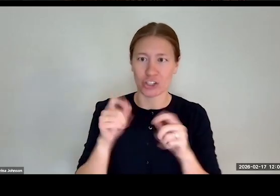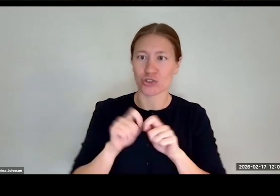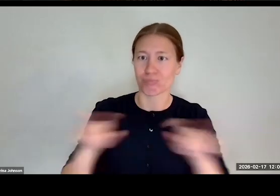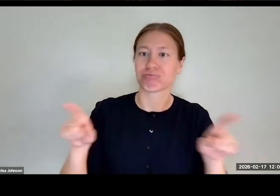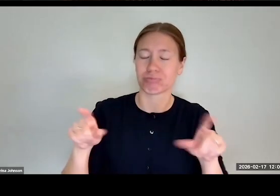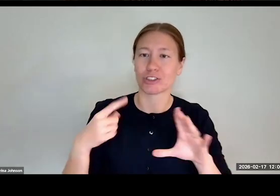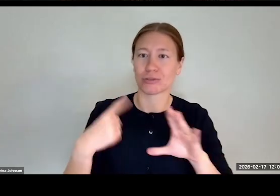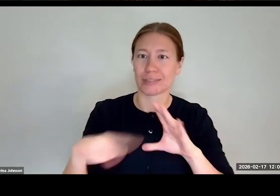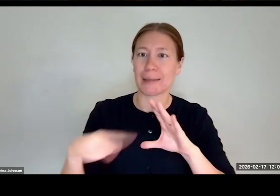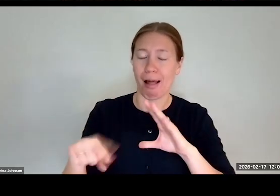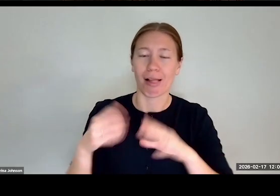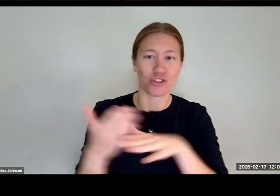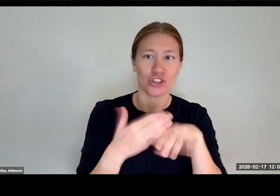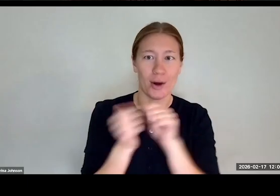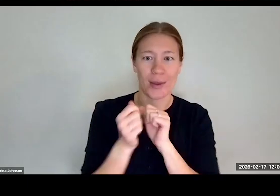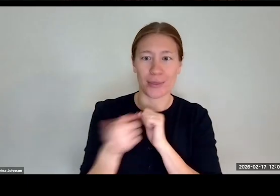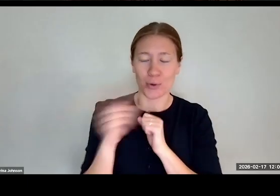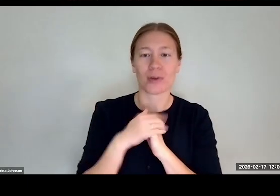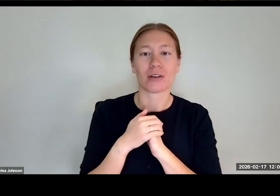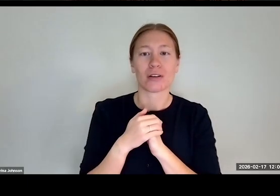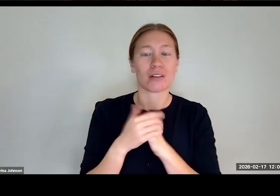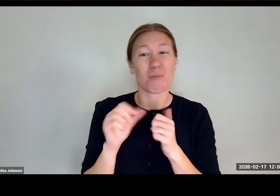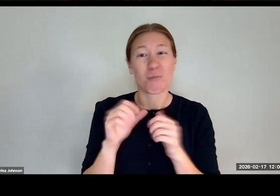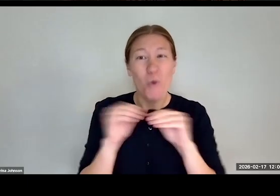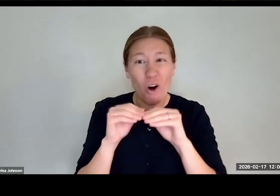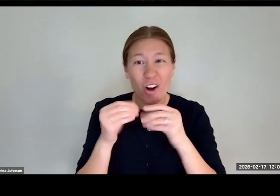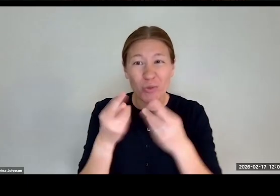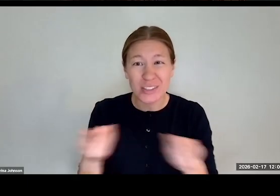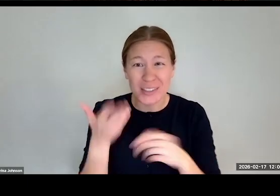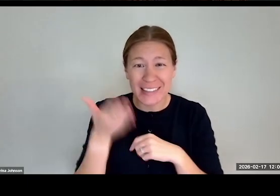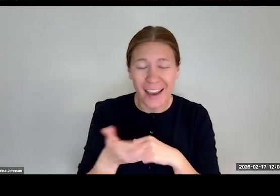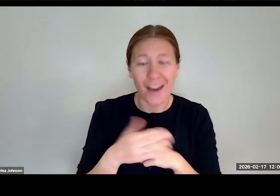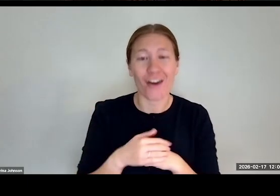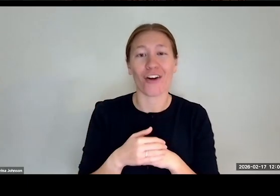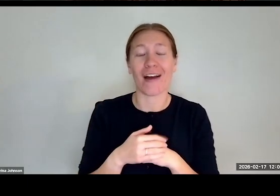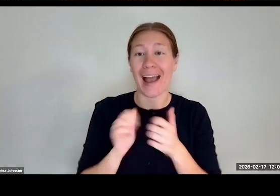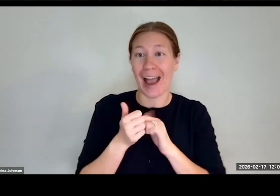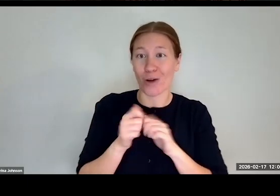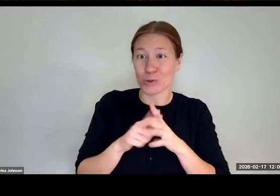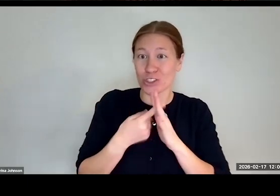So there's additional resources for slide accessibility for getting started with digital accessibility